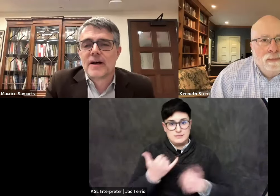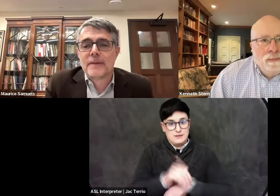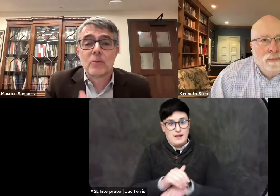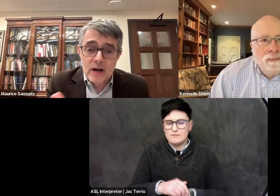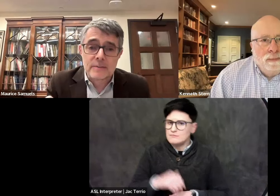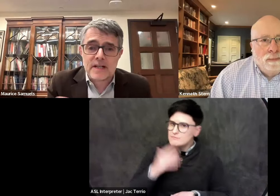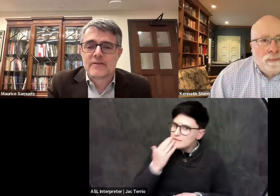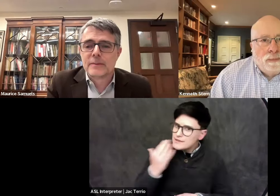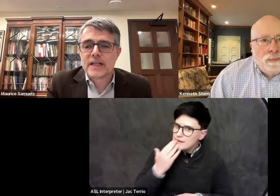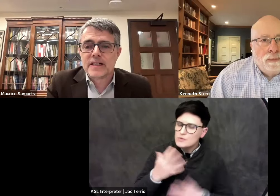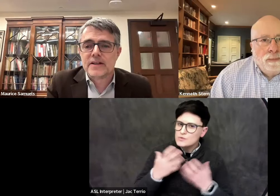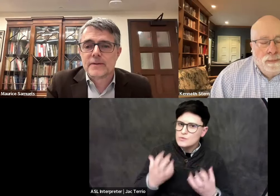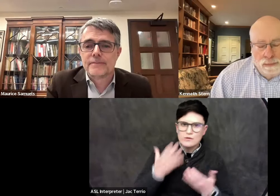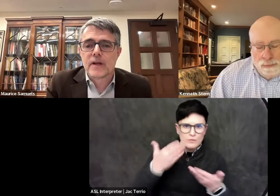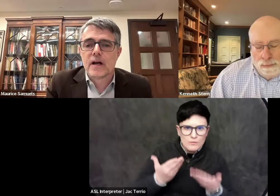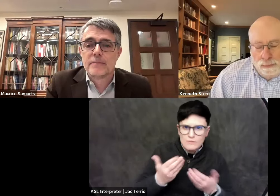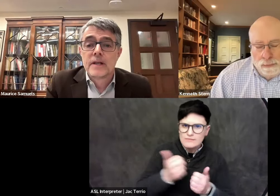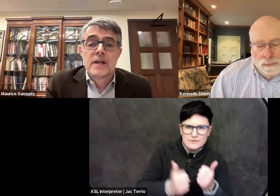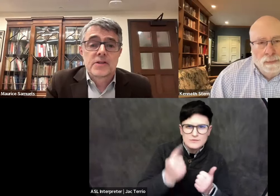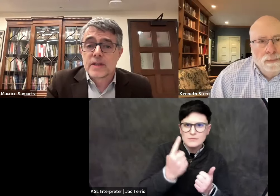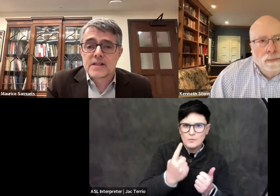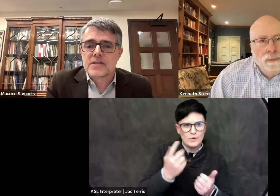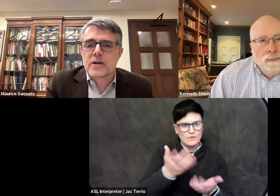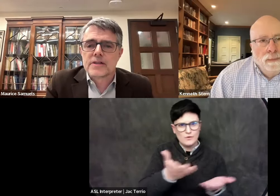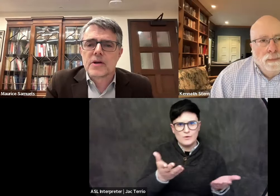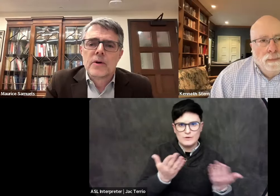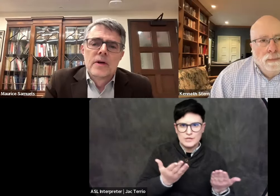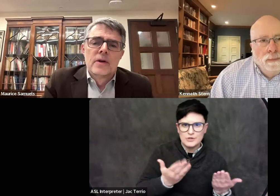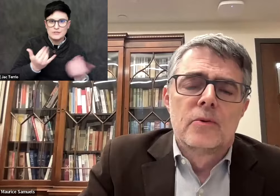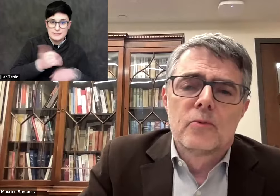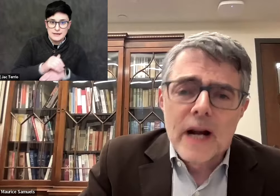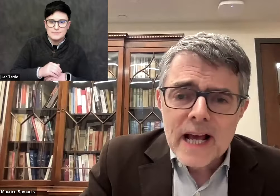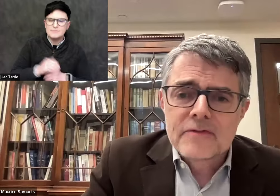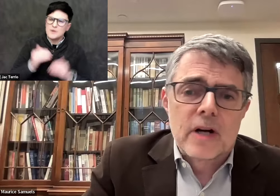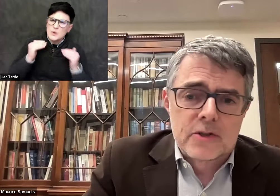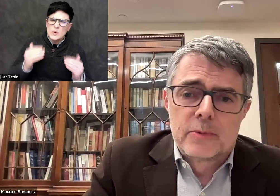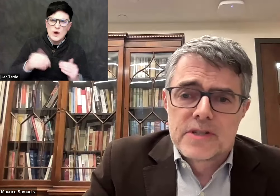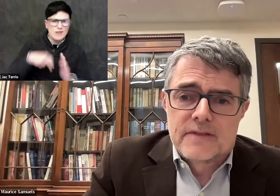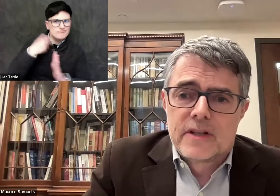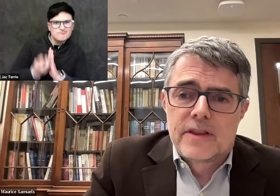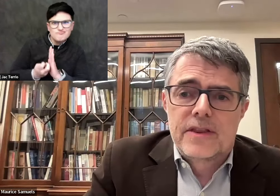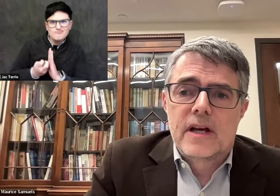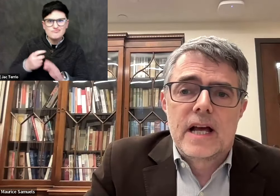And welcome to everybody here. So let's get started. So right after October 7th,